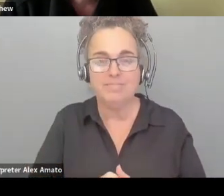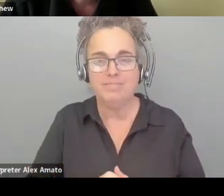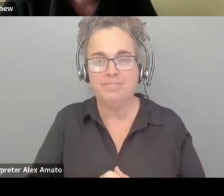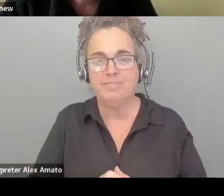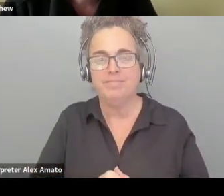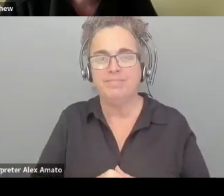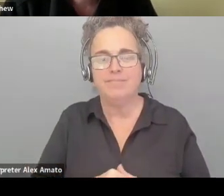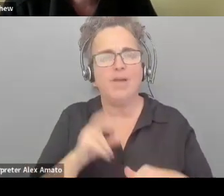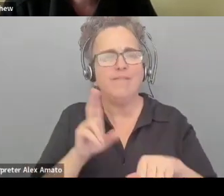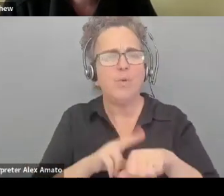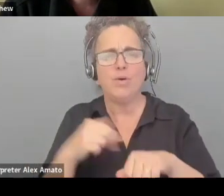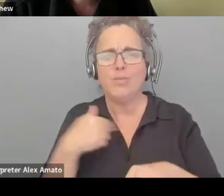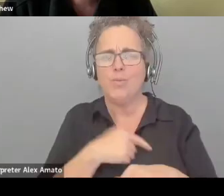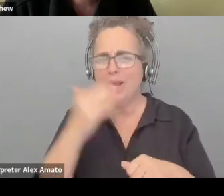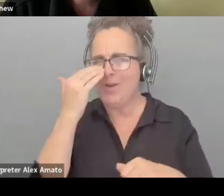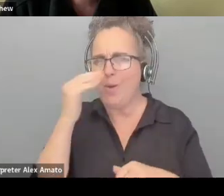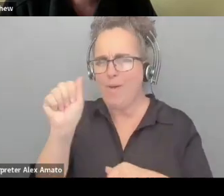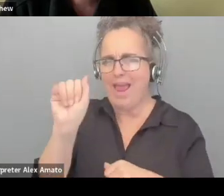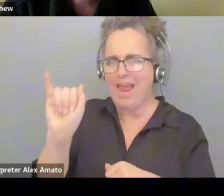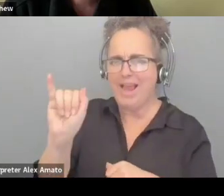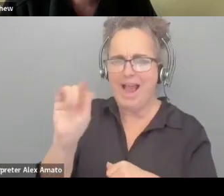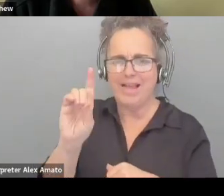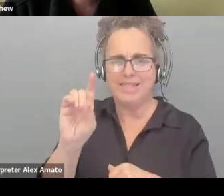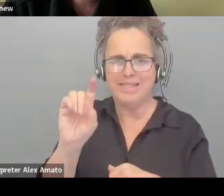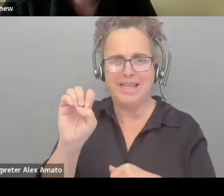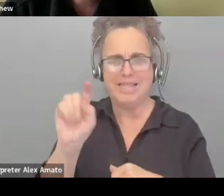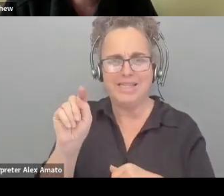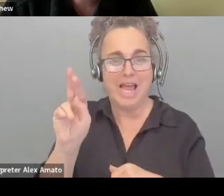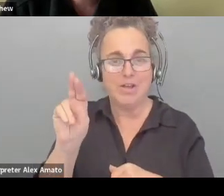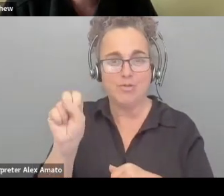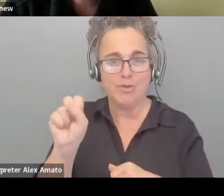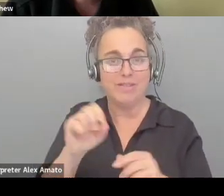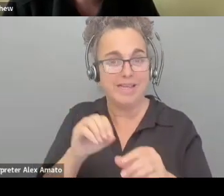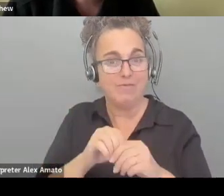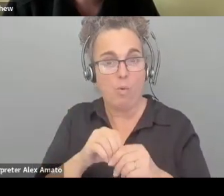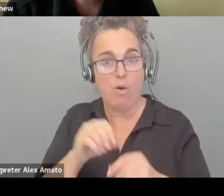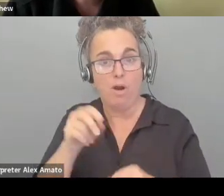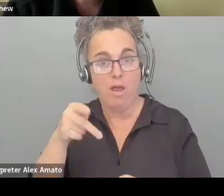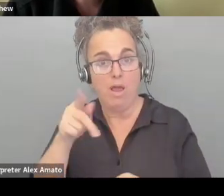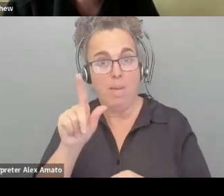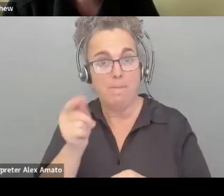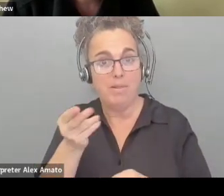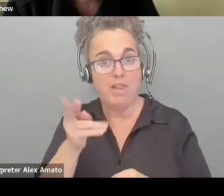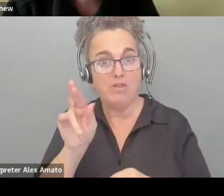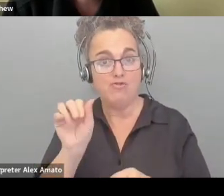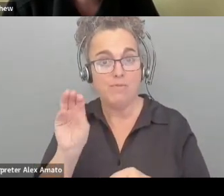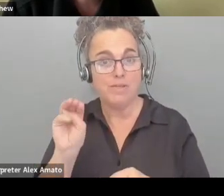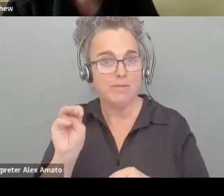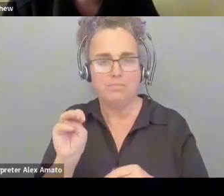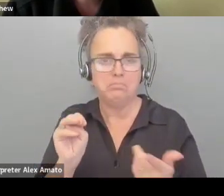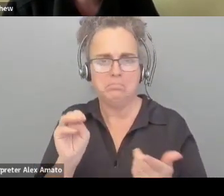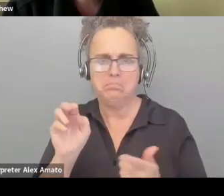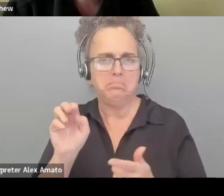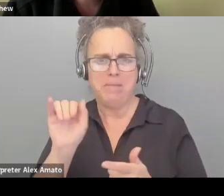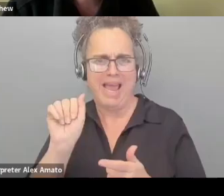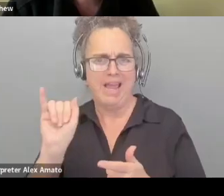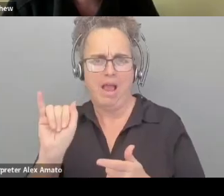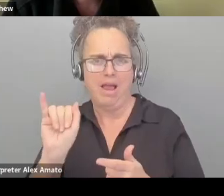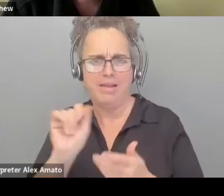And of course we know AI detectors and plagiarism detectors don't accurately track things and we see this greater scrutiny,